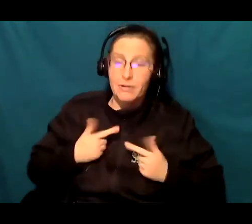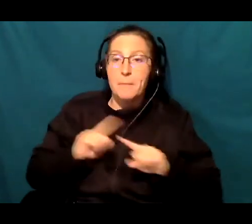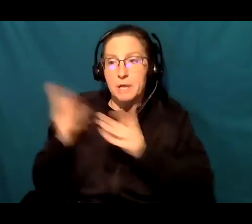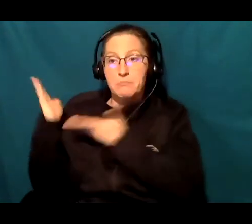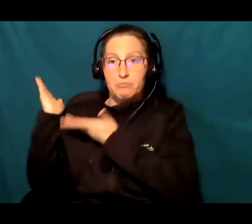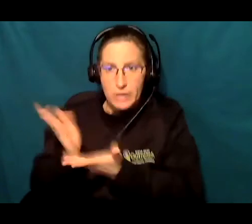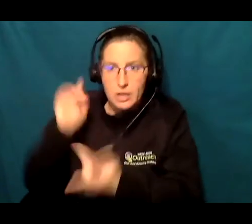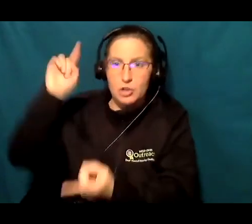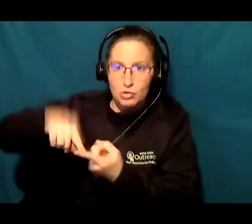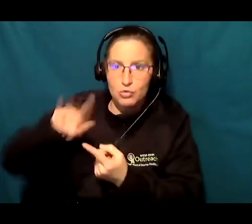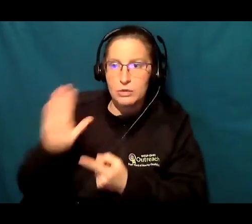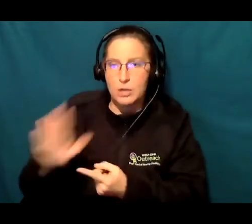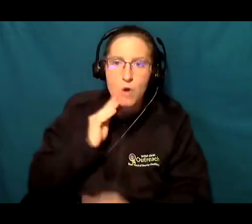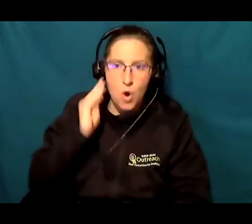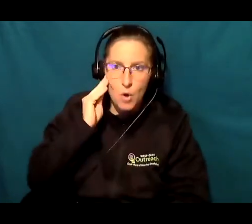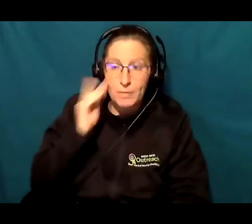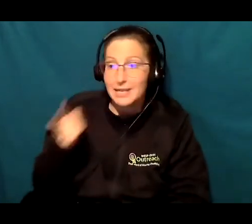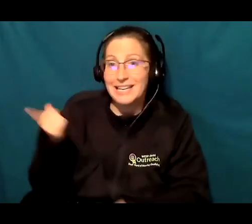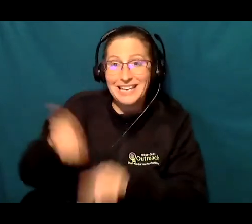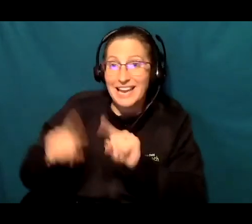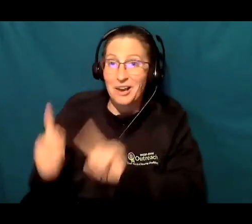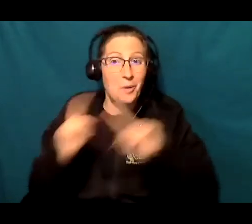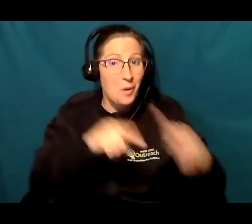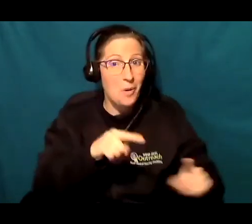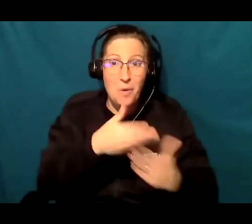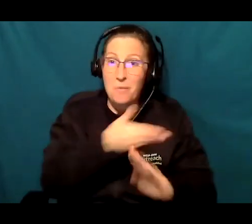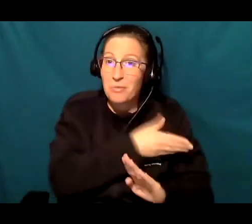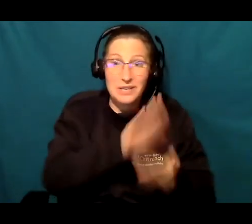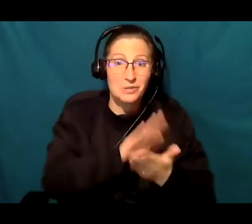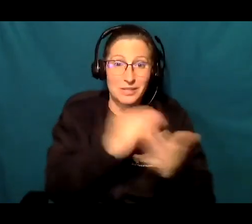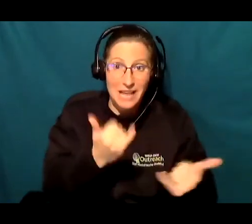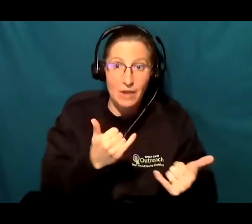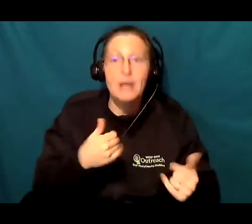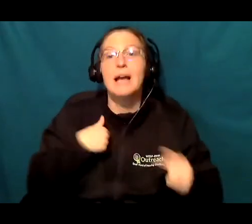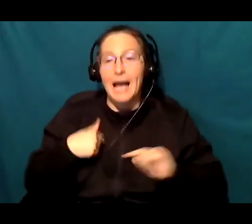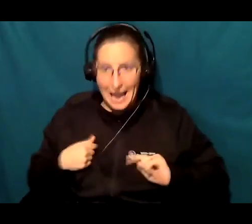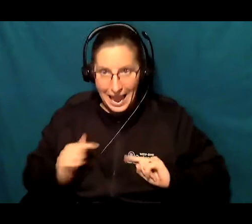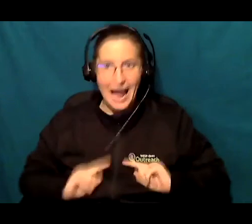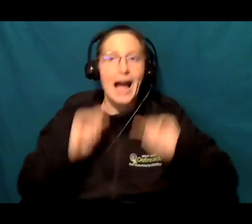And because he can't be in the preschool now, I go to the preschool, I make everything